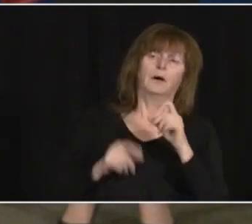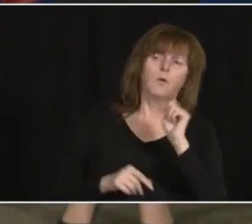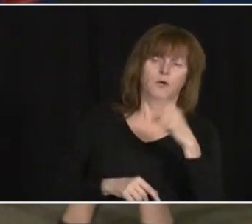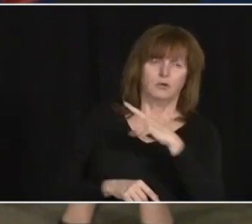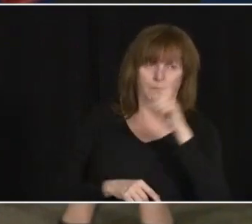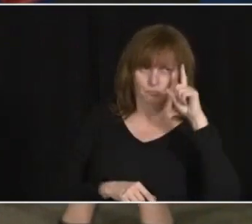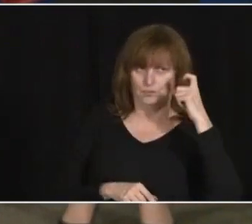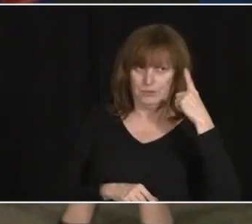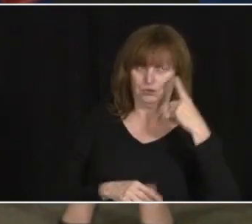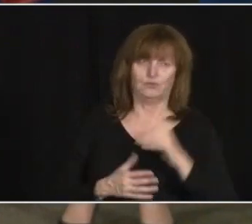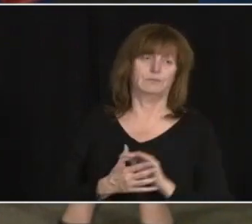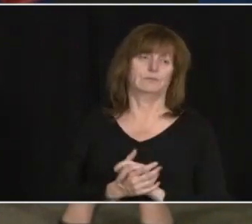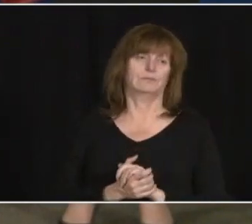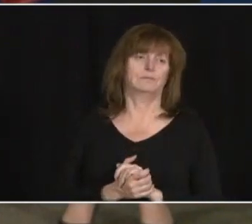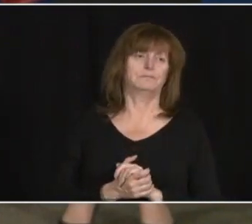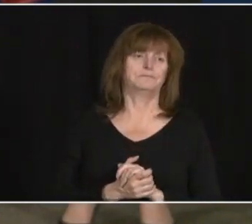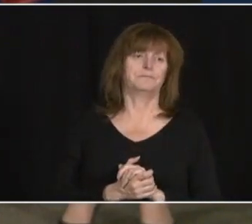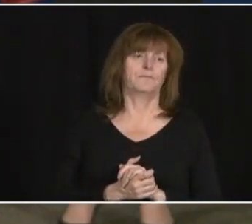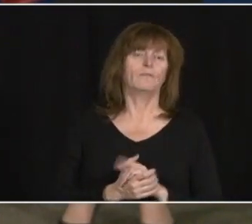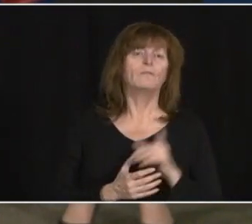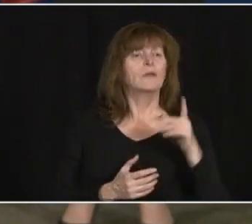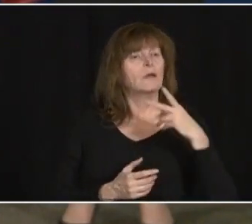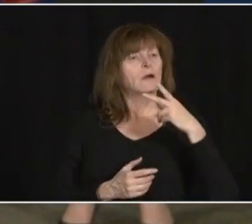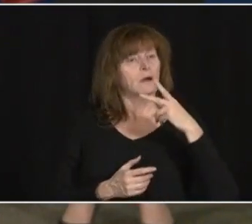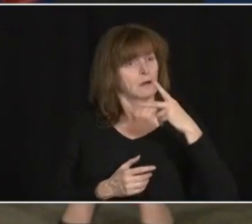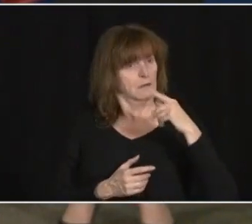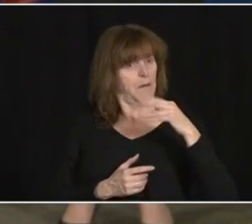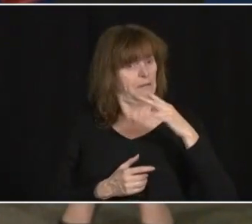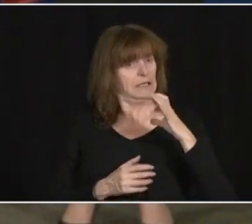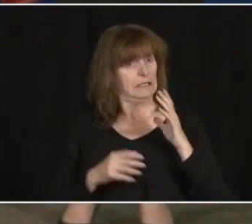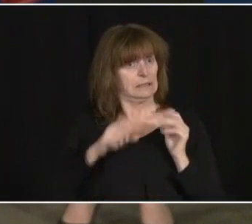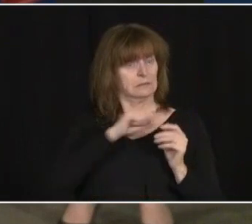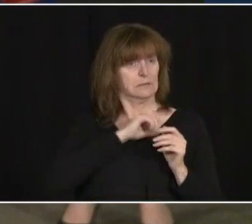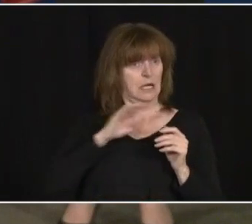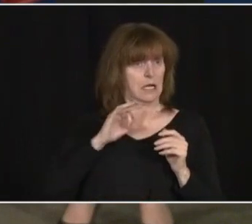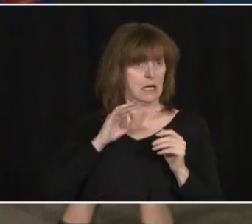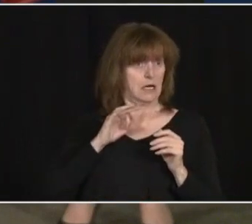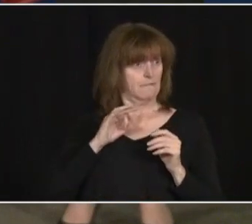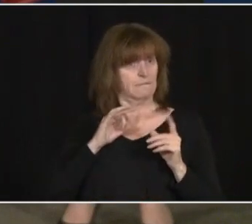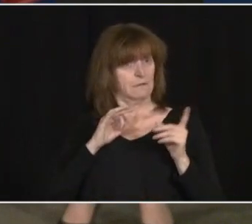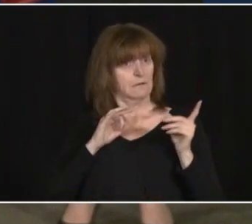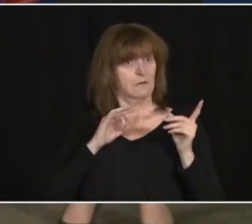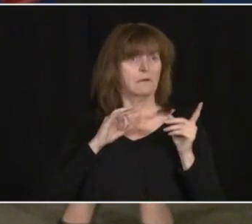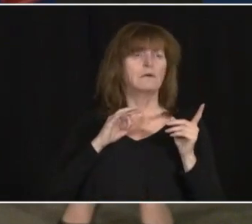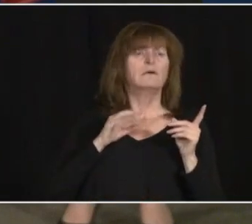So public health officials say in a -- you know the earlier projections that you released April 3rd really shook us